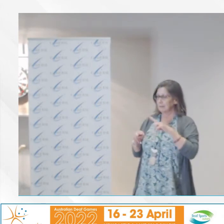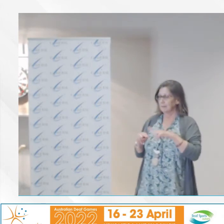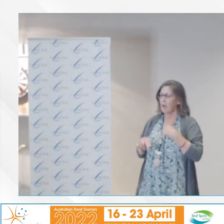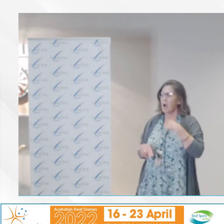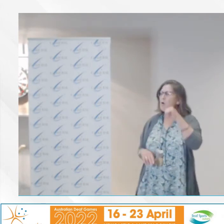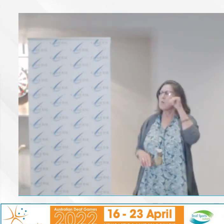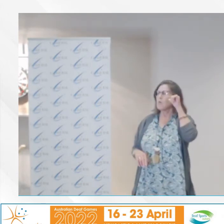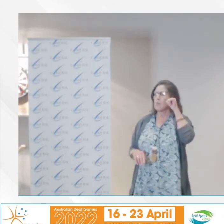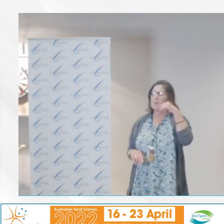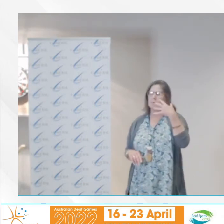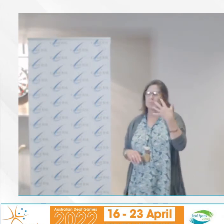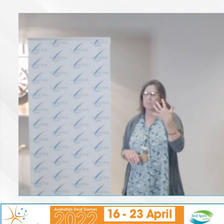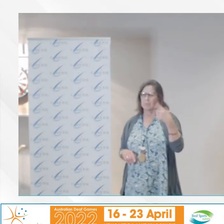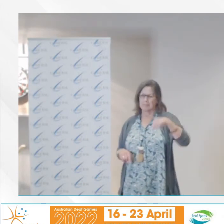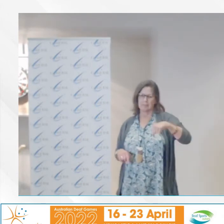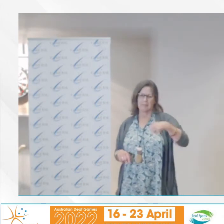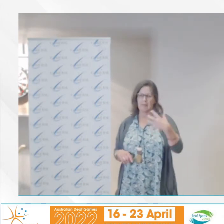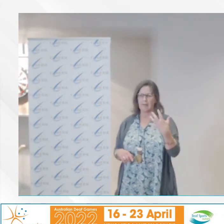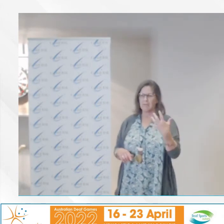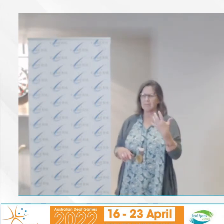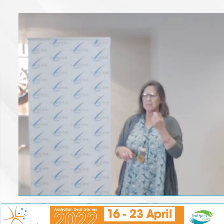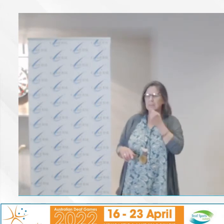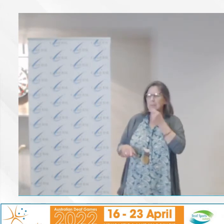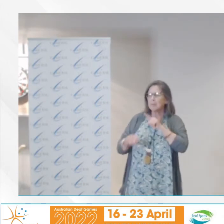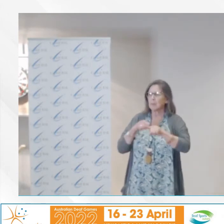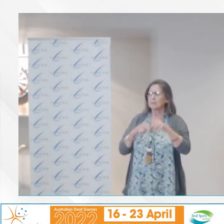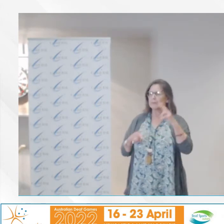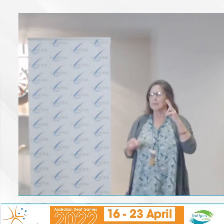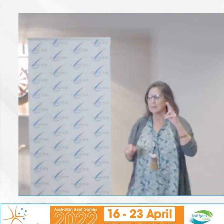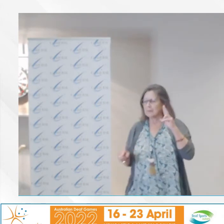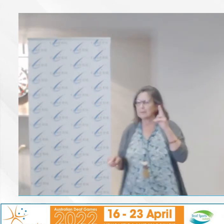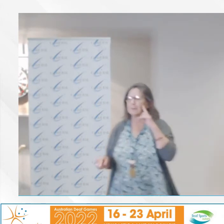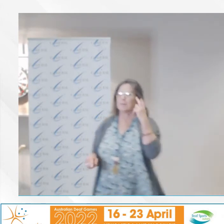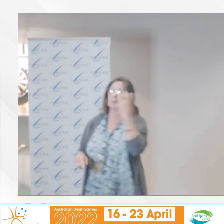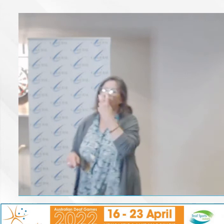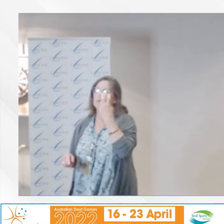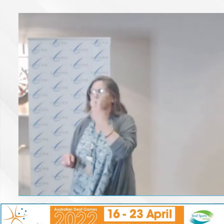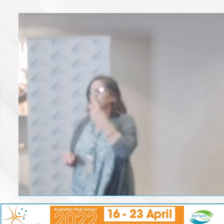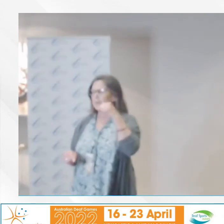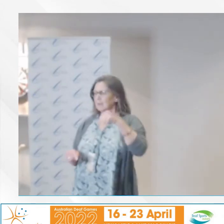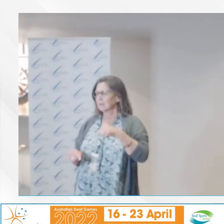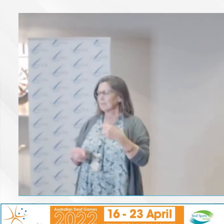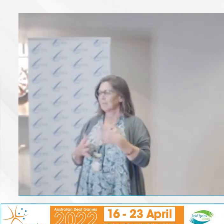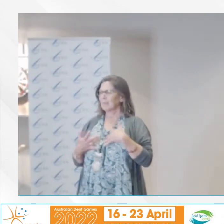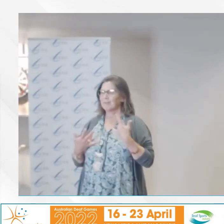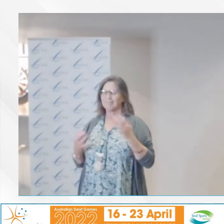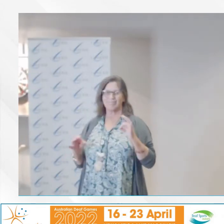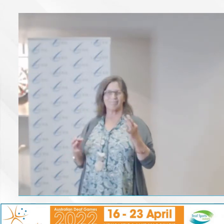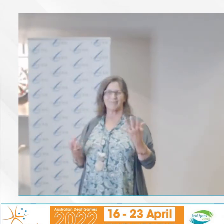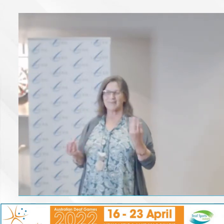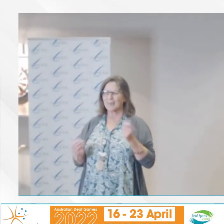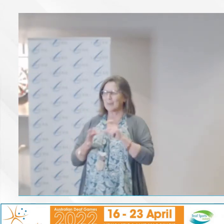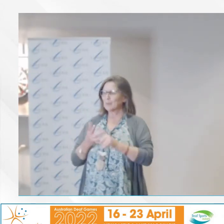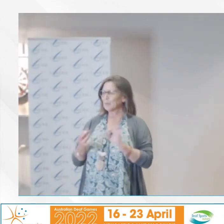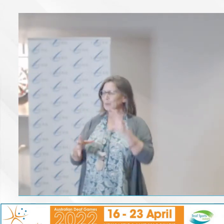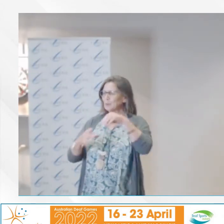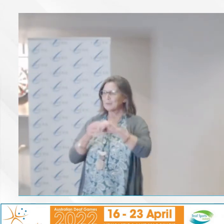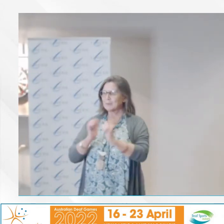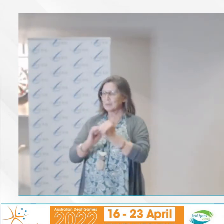disabled community for some time now um we have a big deaf-blind community here